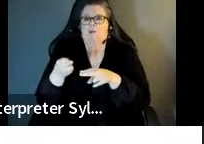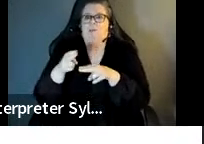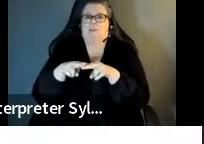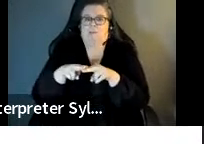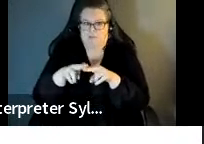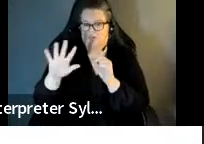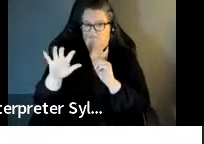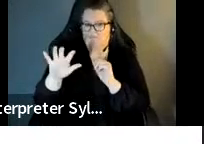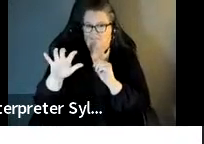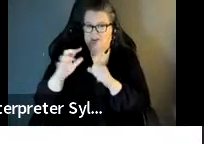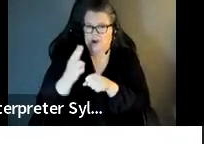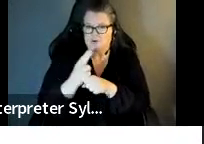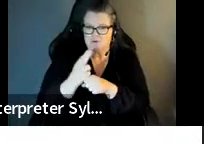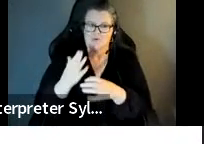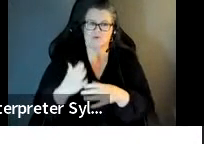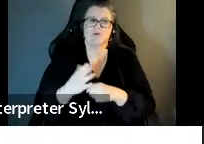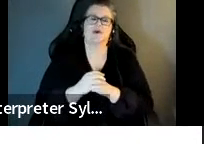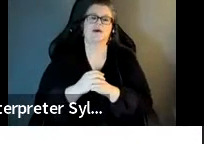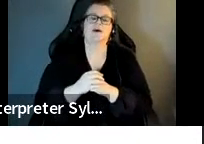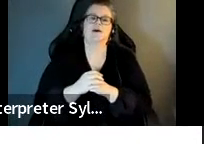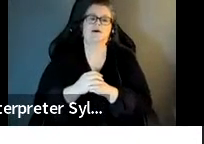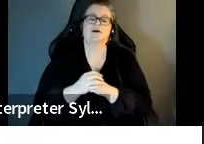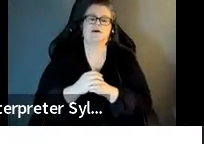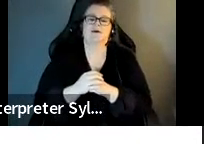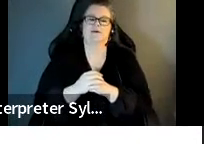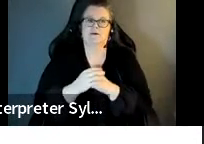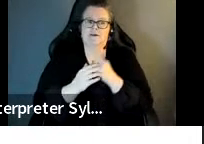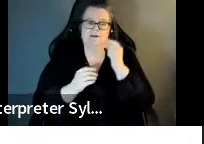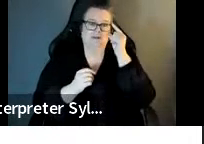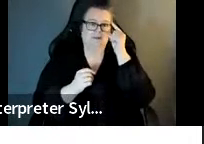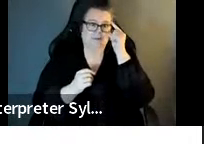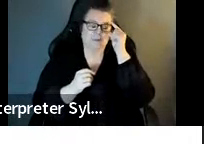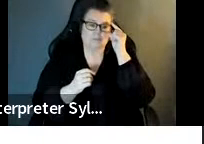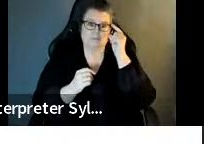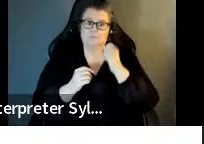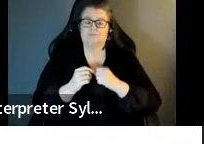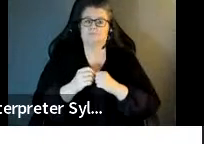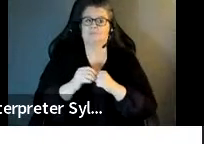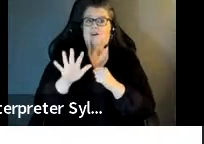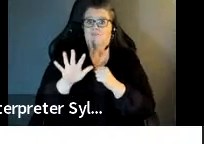Subsequently, we had five more, and so we have a total of 500.